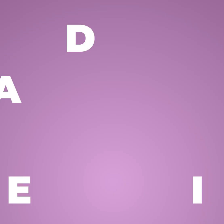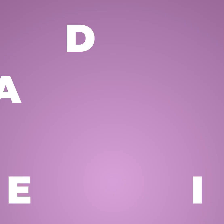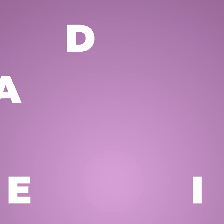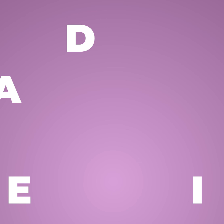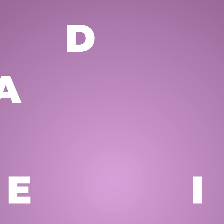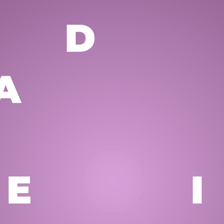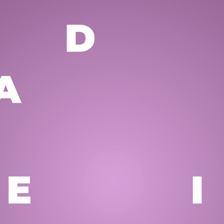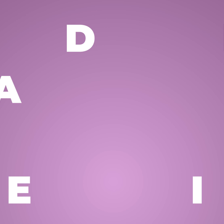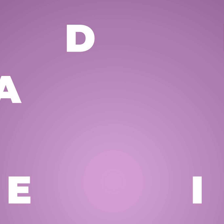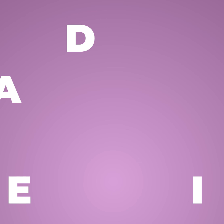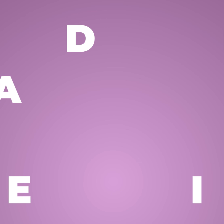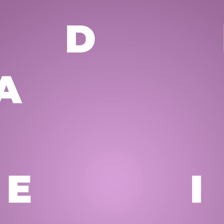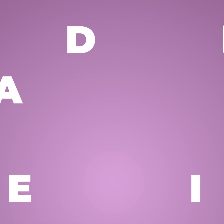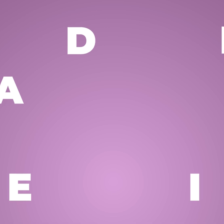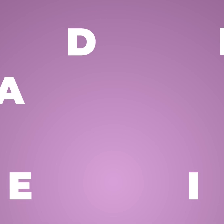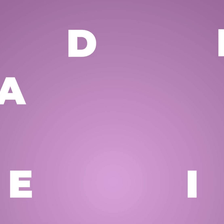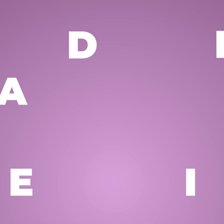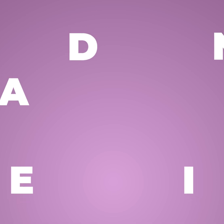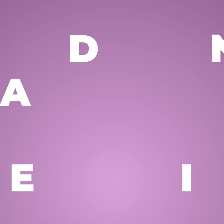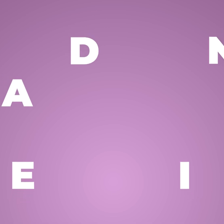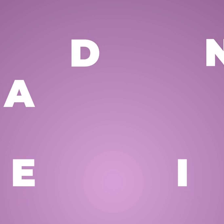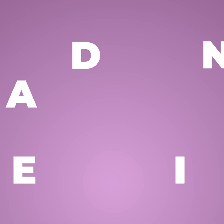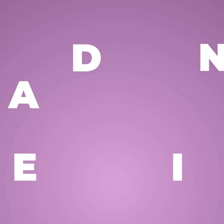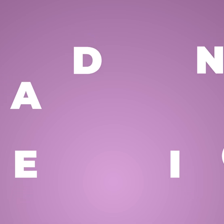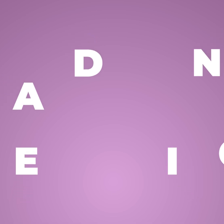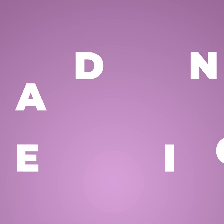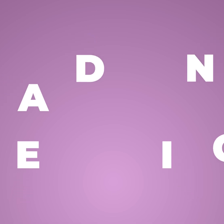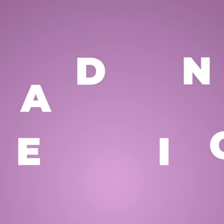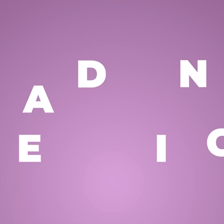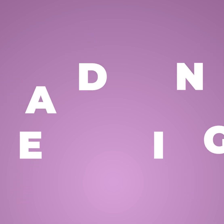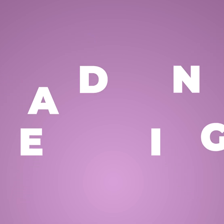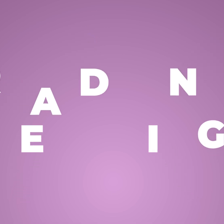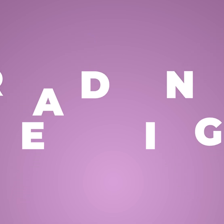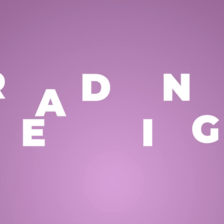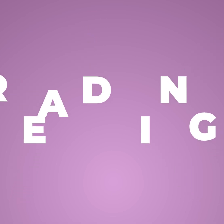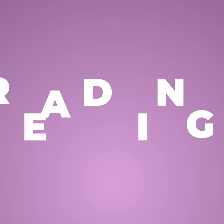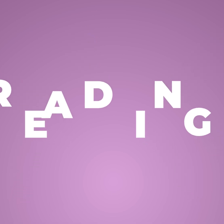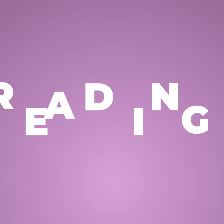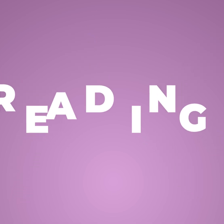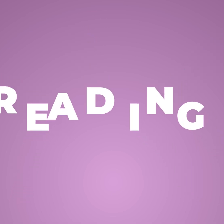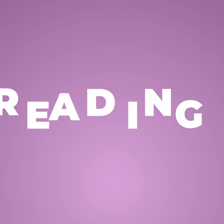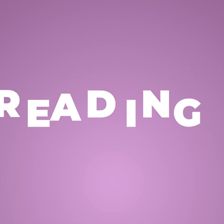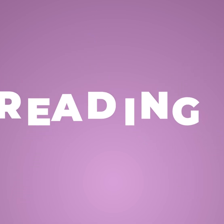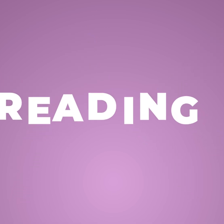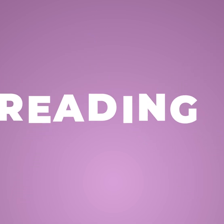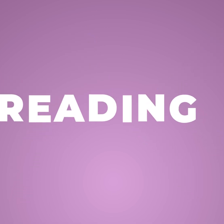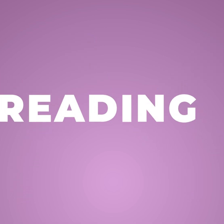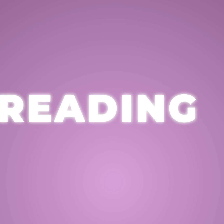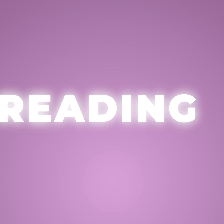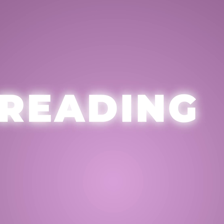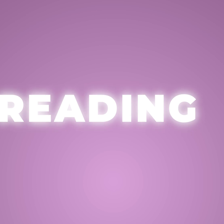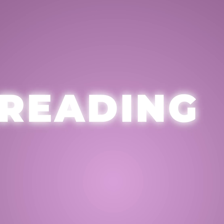Don't look at each individual letter. It's the same as practicing when you're reading a text. You are training your brain to read